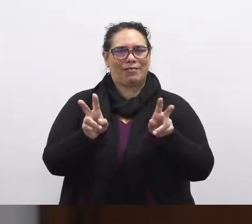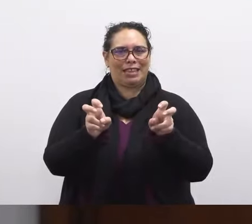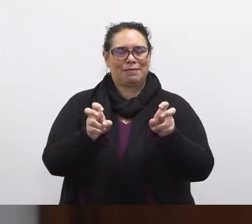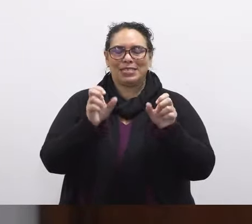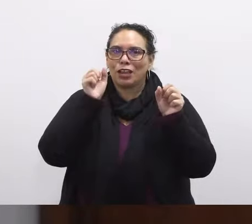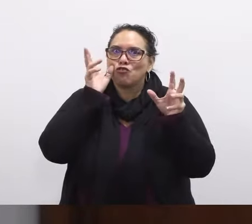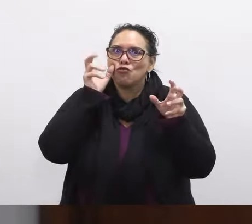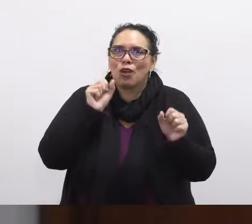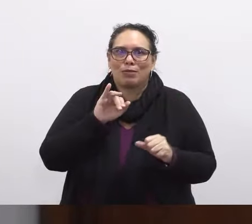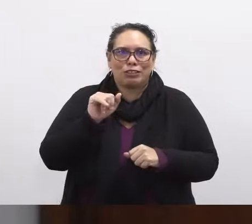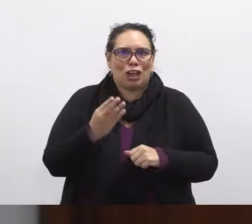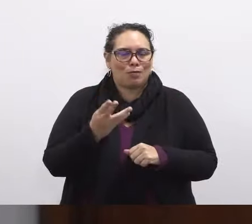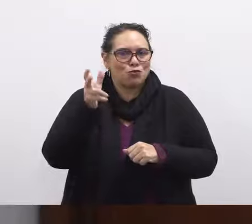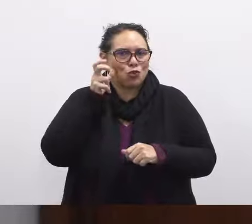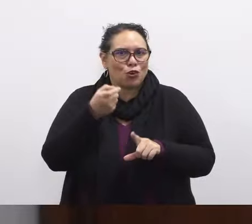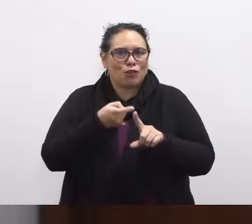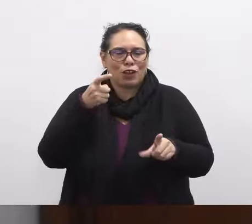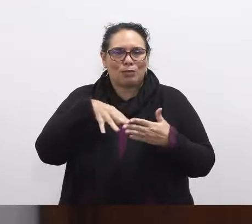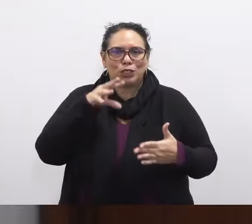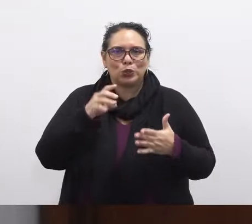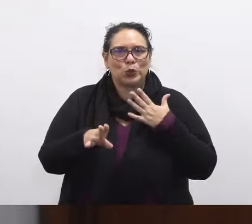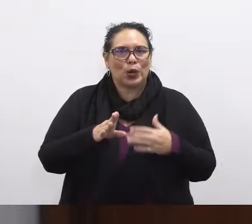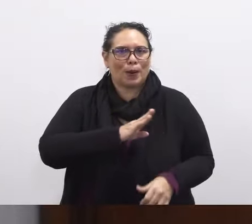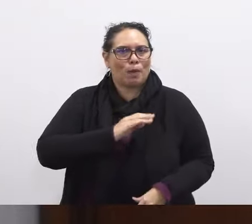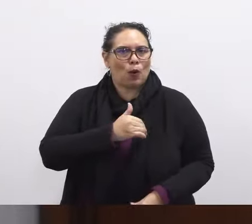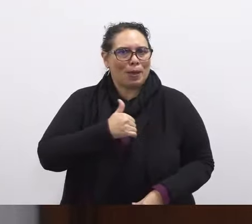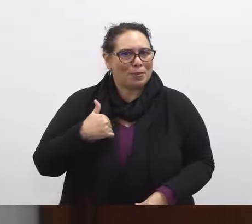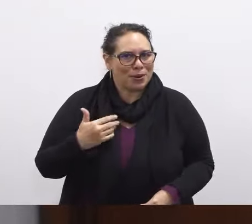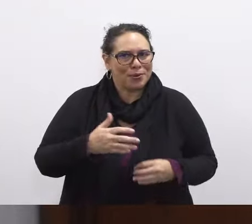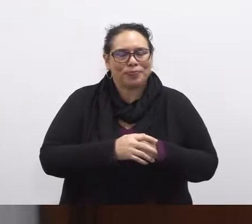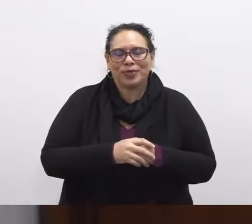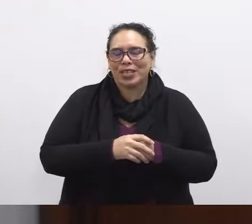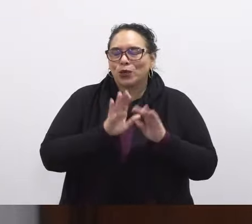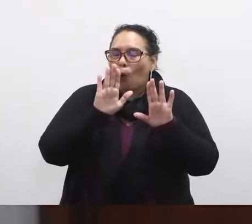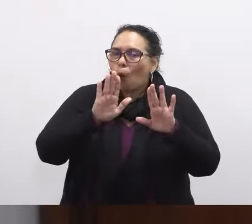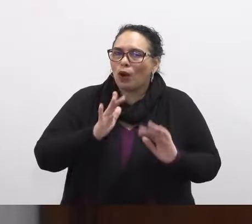As you heard from the student board member tonight, there is such a wonderful sense of community engagement